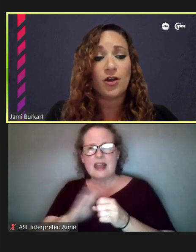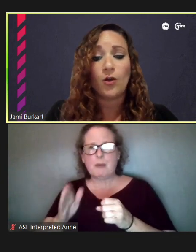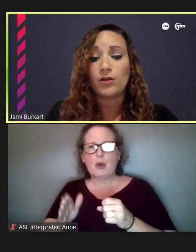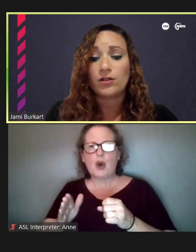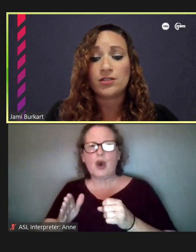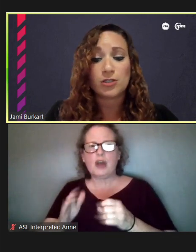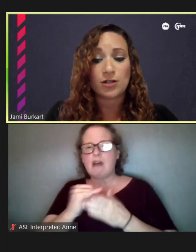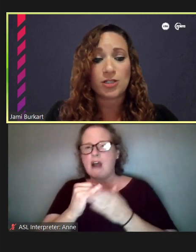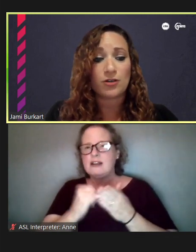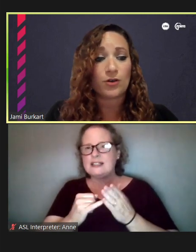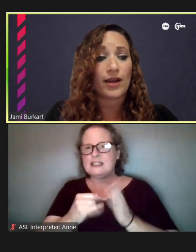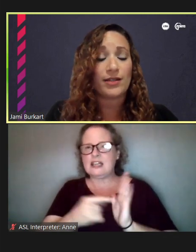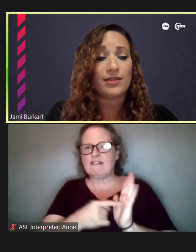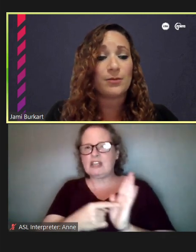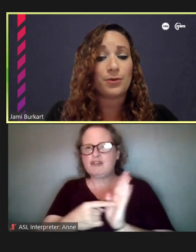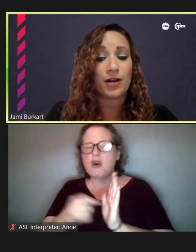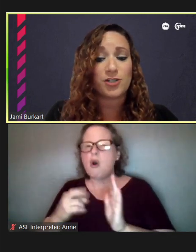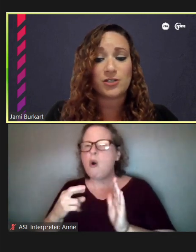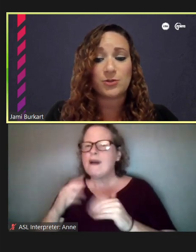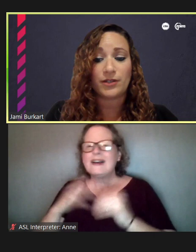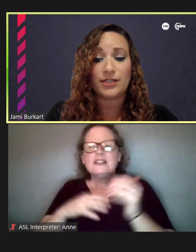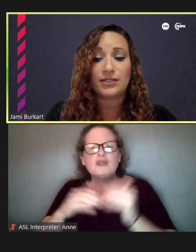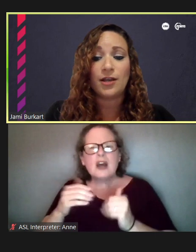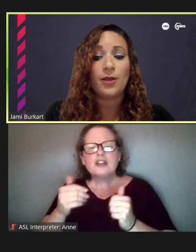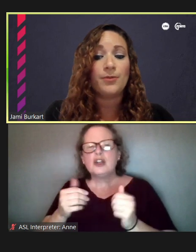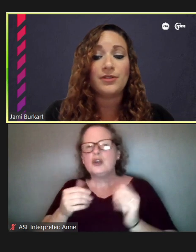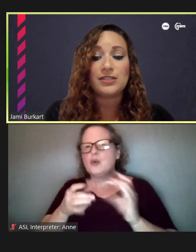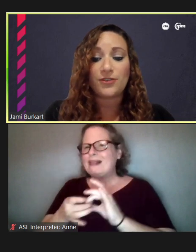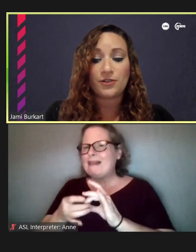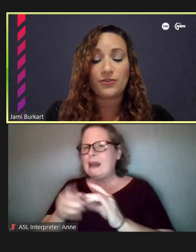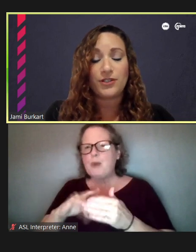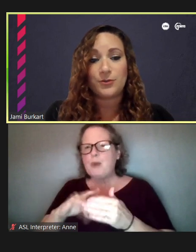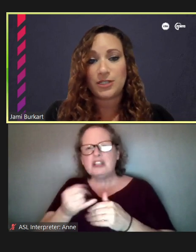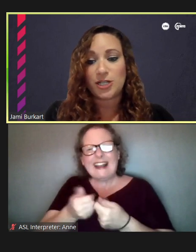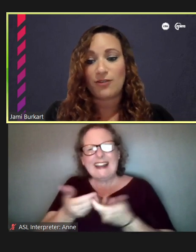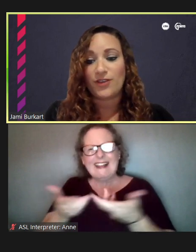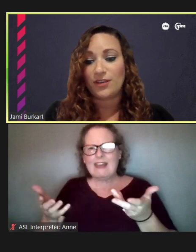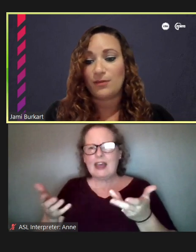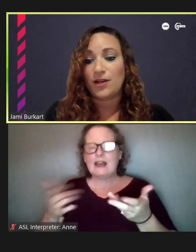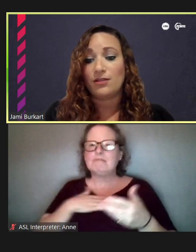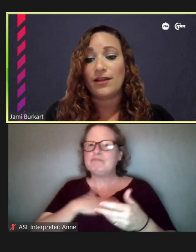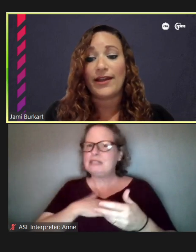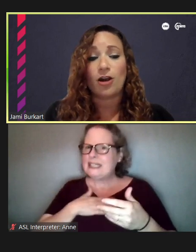or construction or anything project related, please feel free to reach out via email at